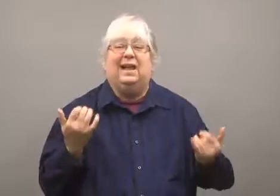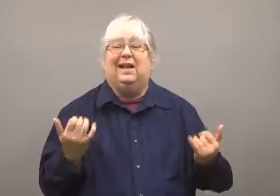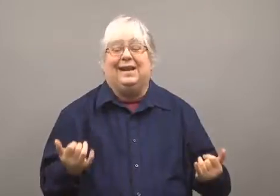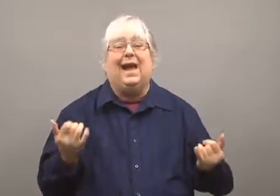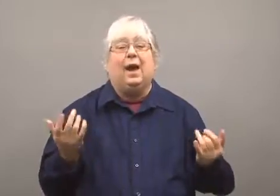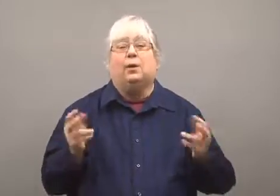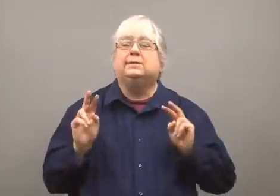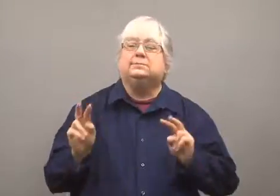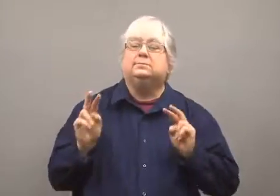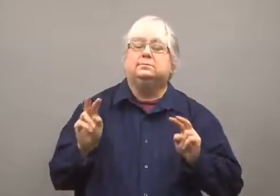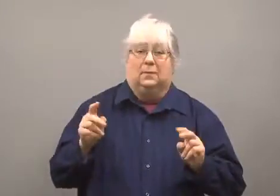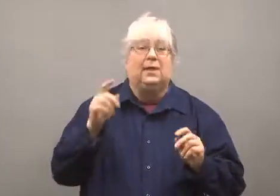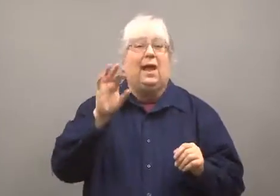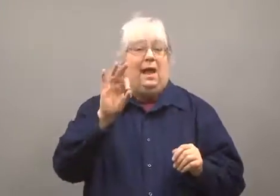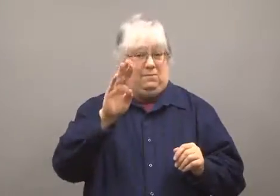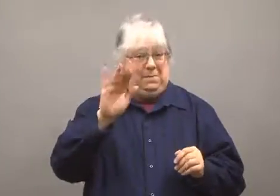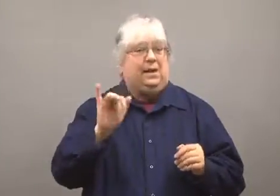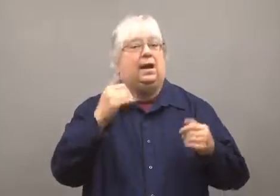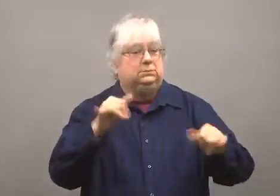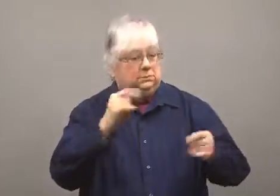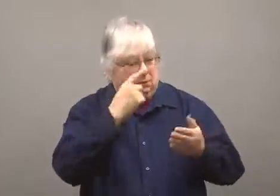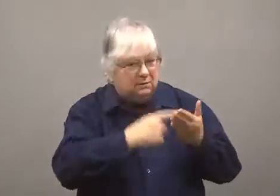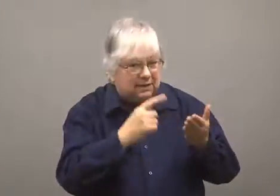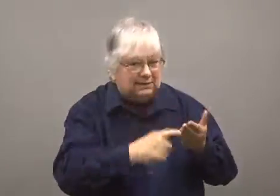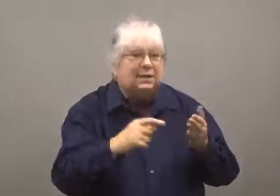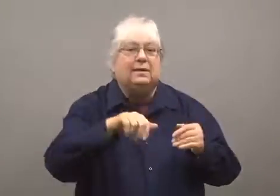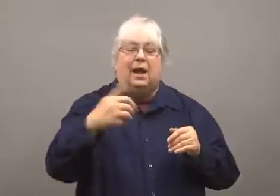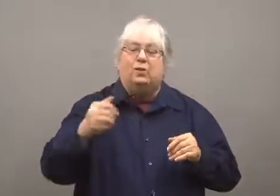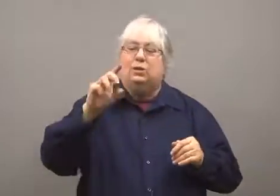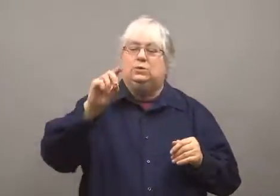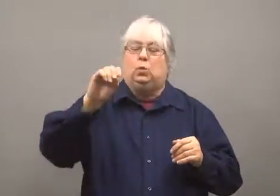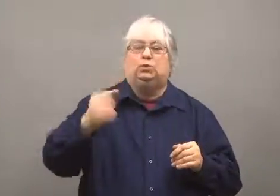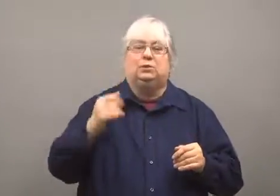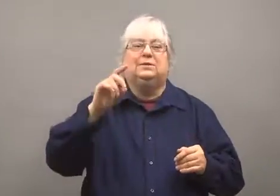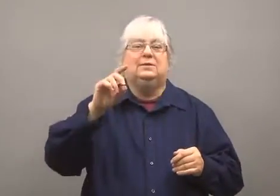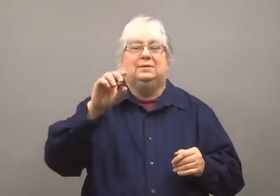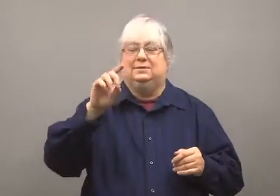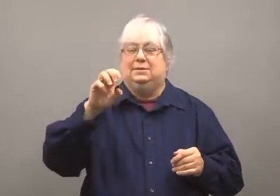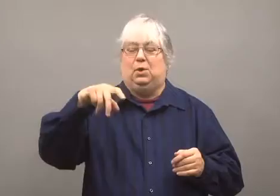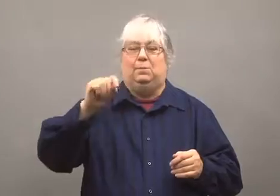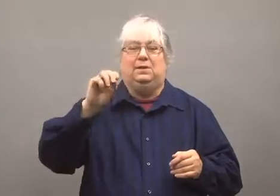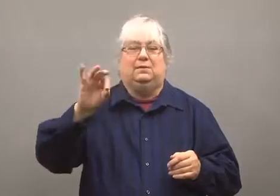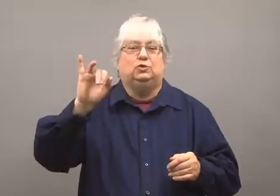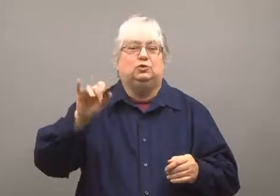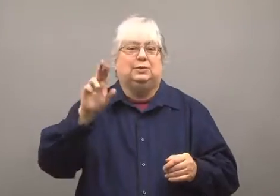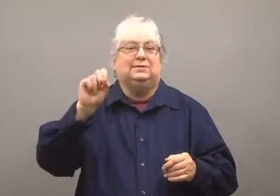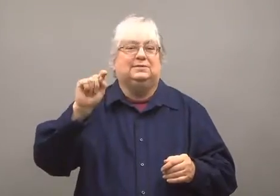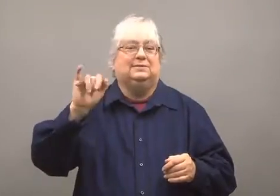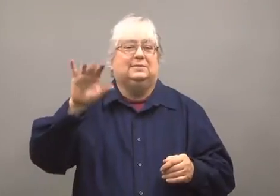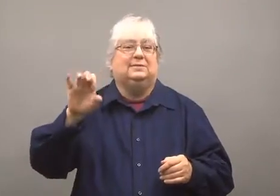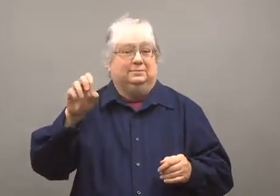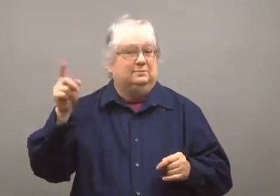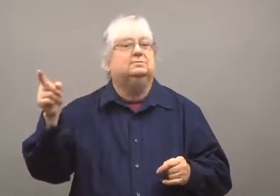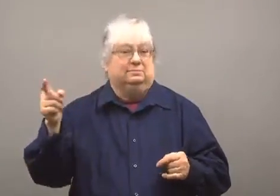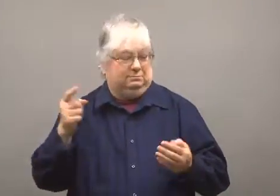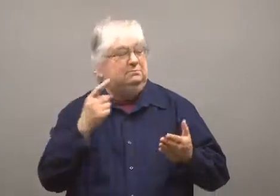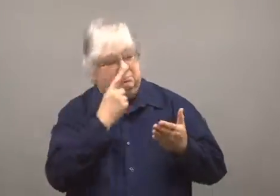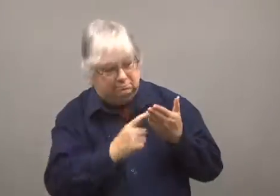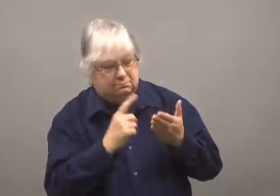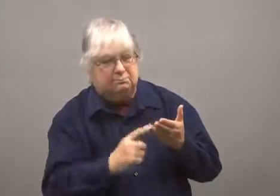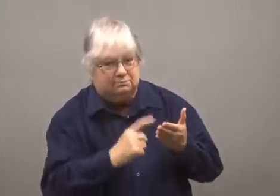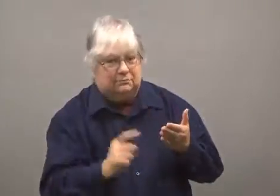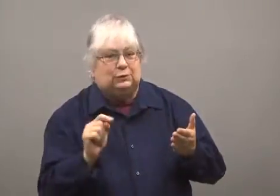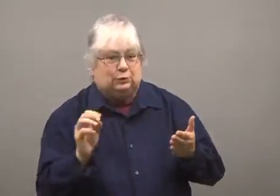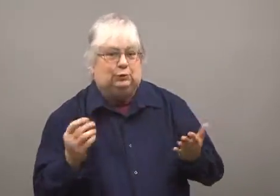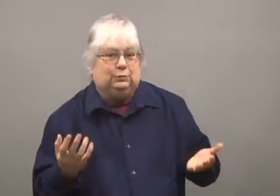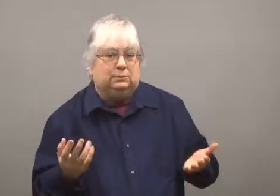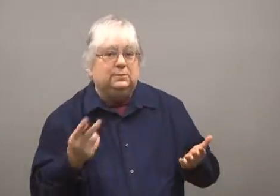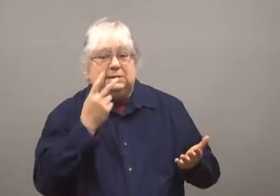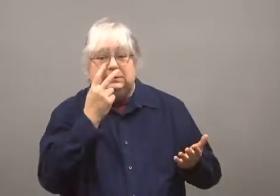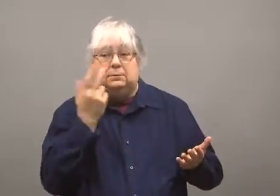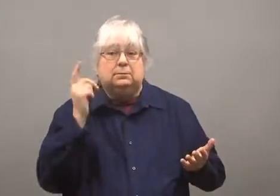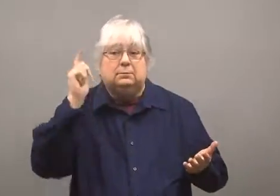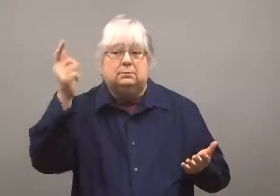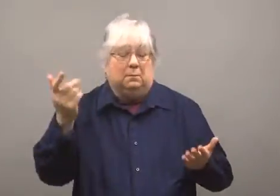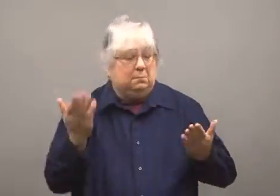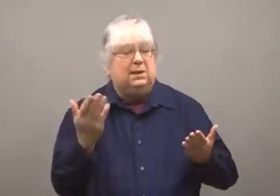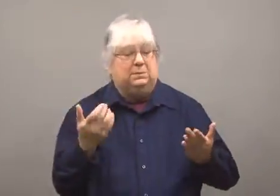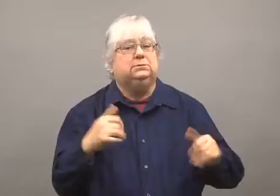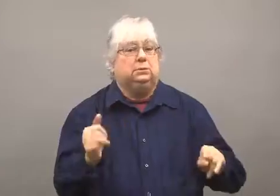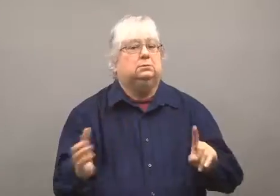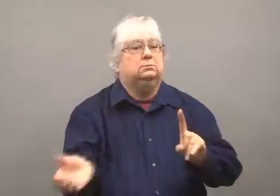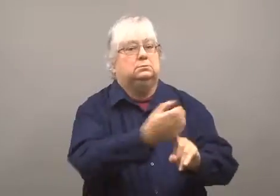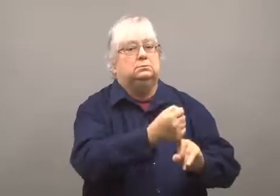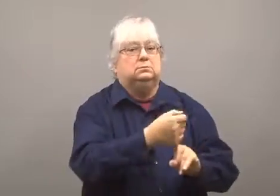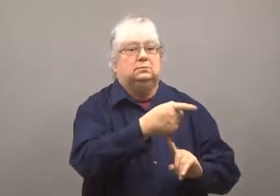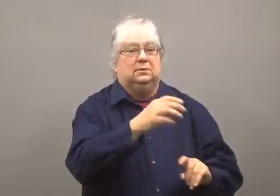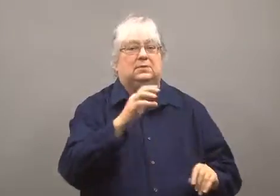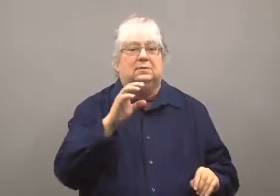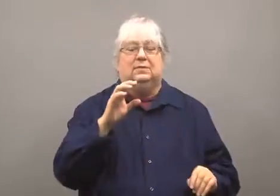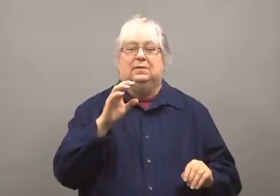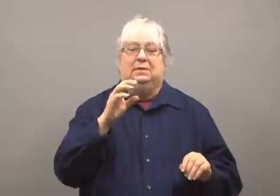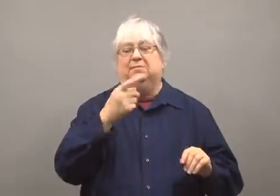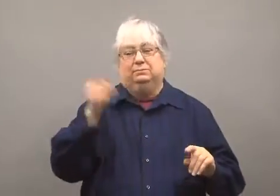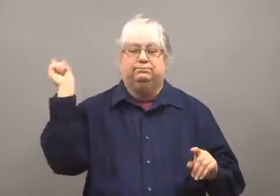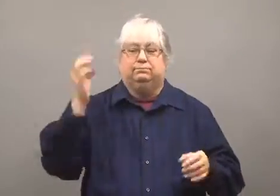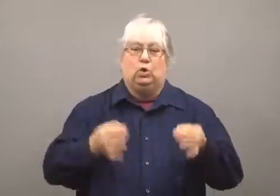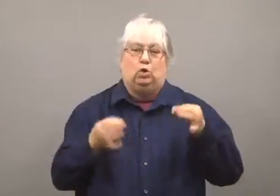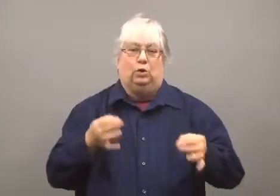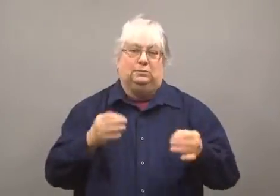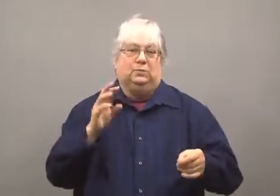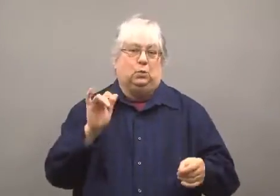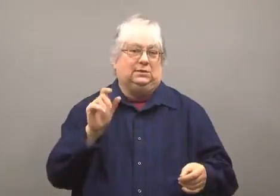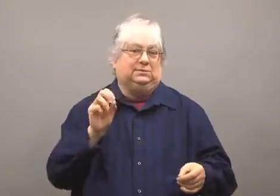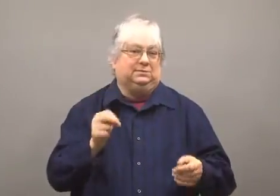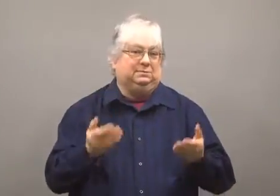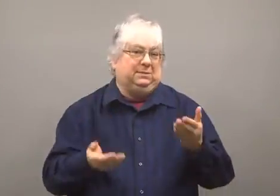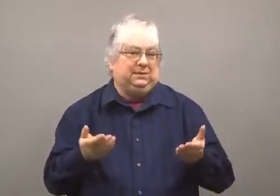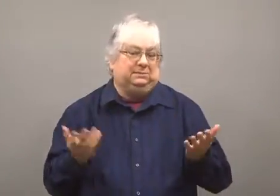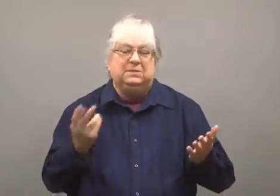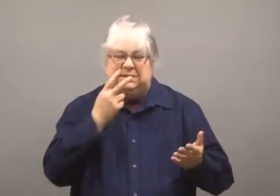Right now, the FBI and the DOJ (Department of Justice) are still investigating.